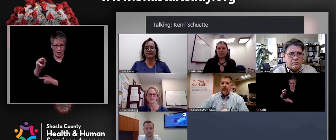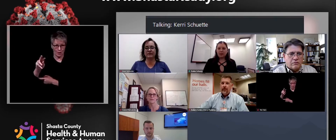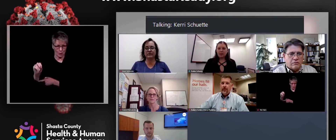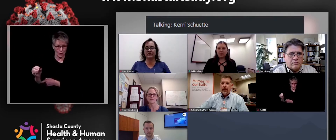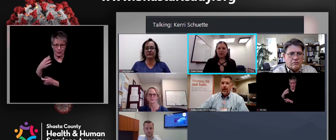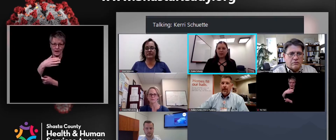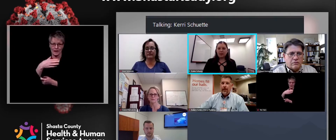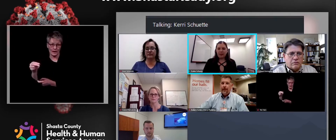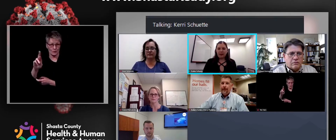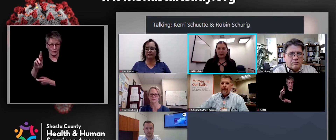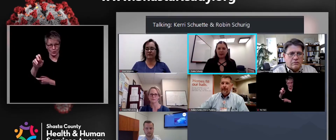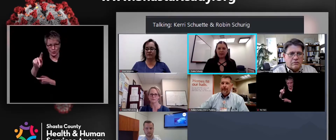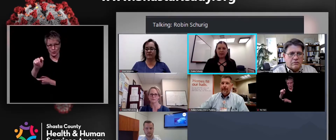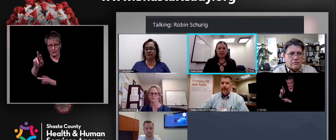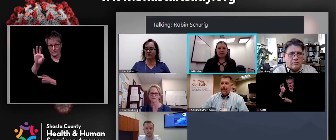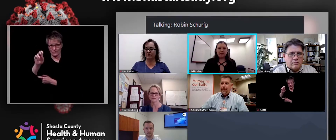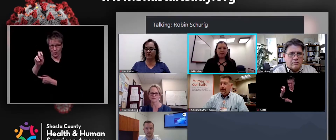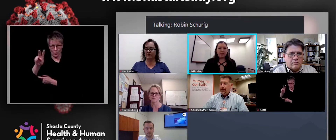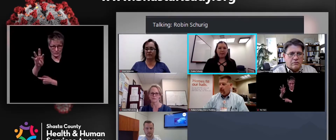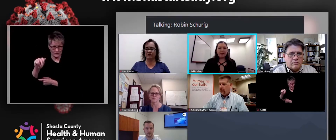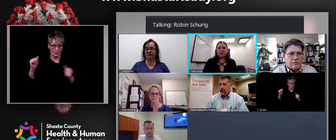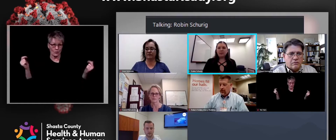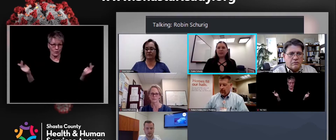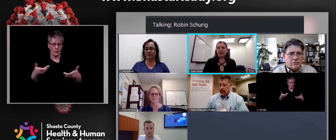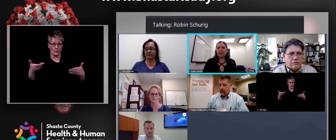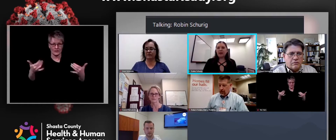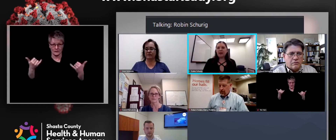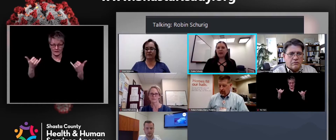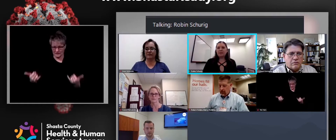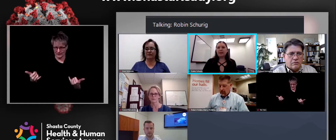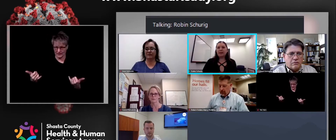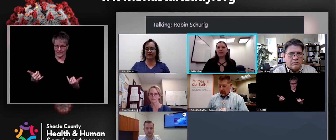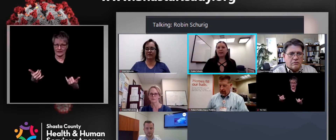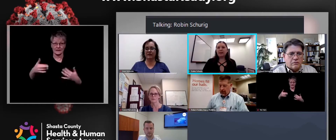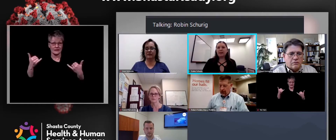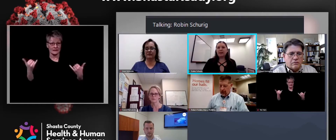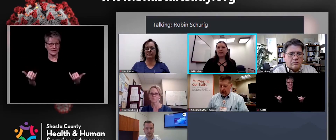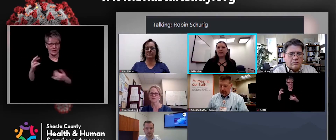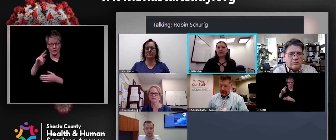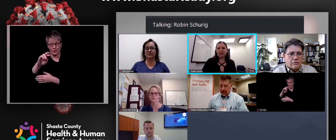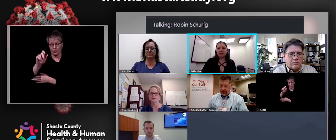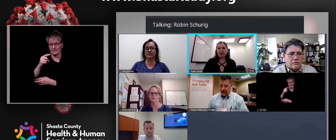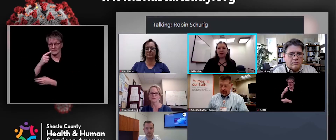Sure. Good morning. Let me pull up my notes here. I have the latest tier assignment data